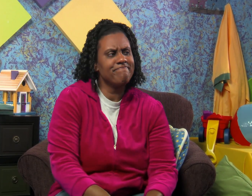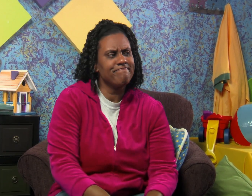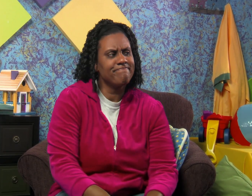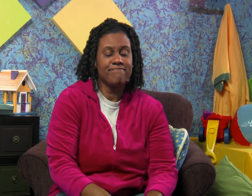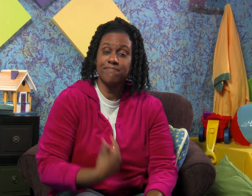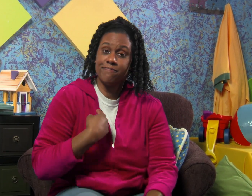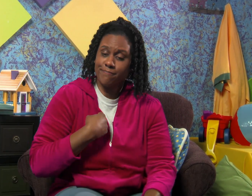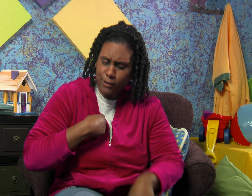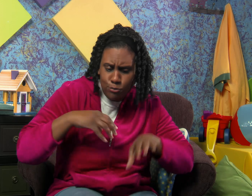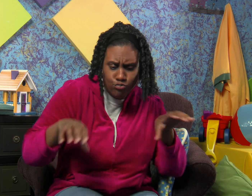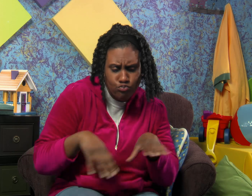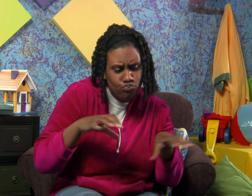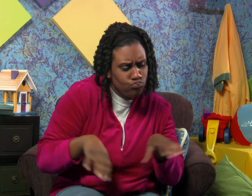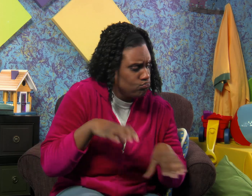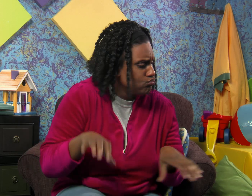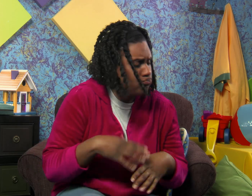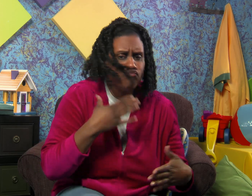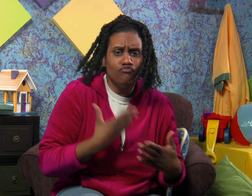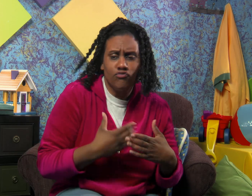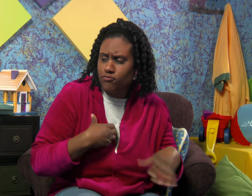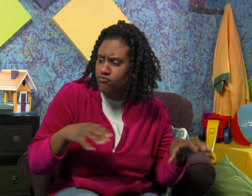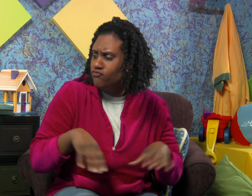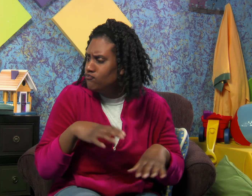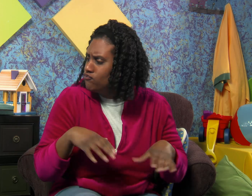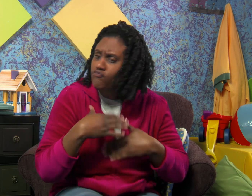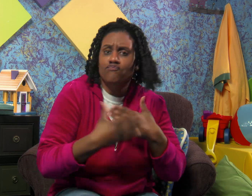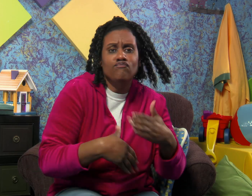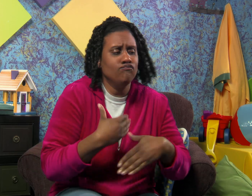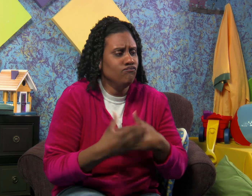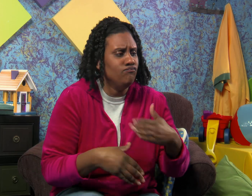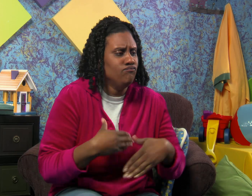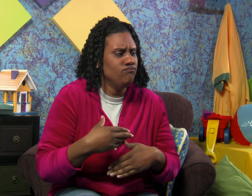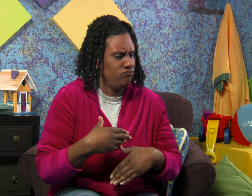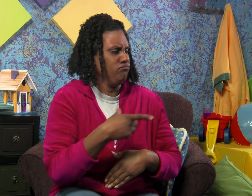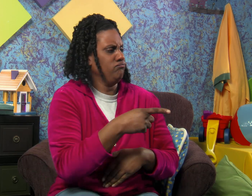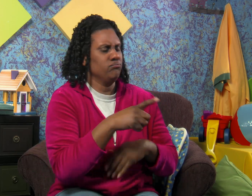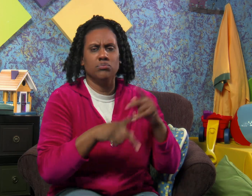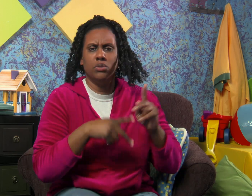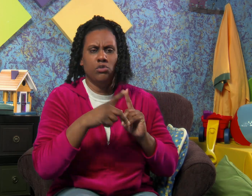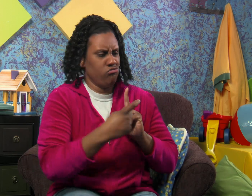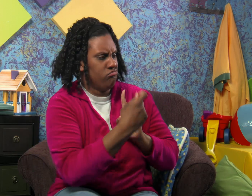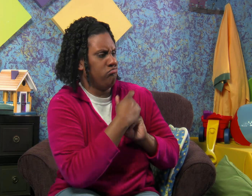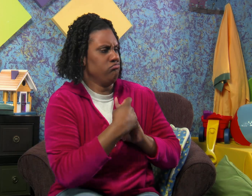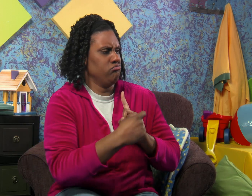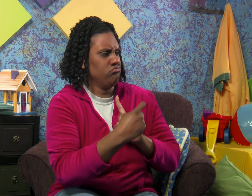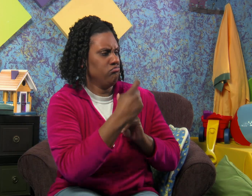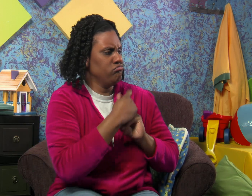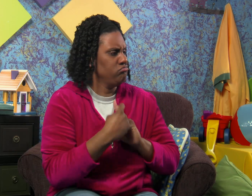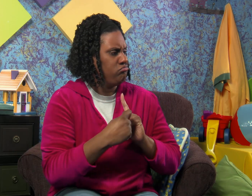HMM. IF I DO GOOD, AND KEEP ON GOING, AND OTHERS START PICKING ON ME,